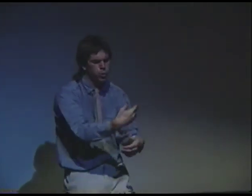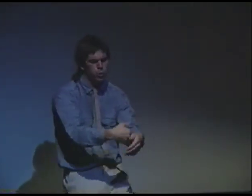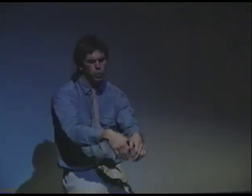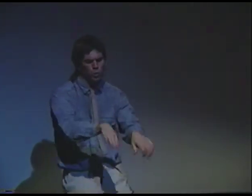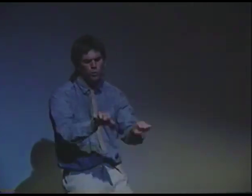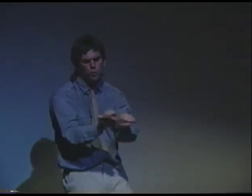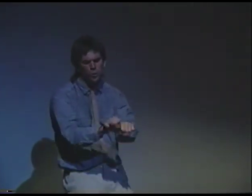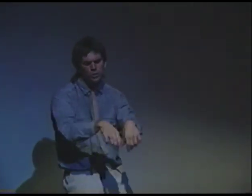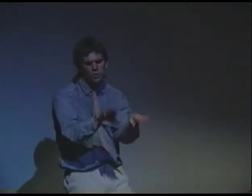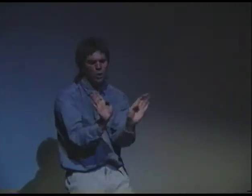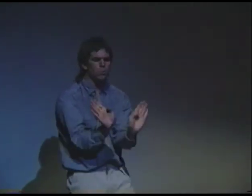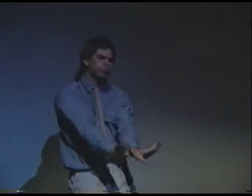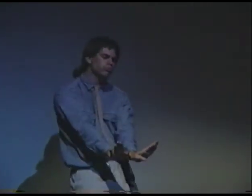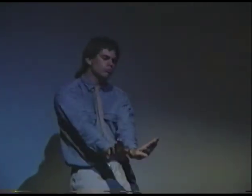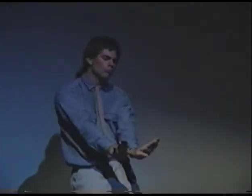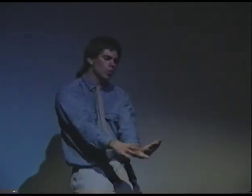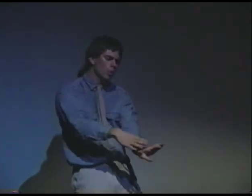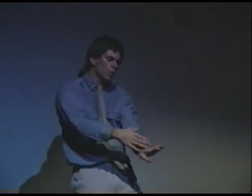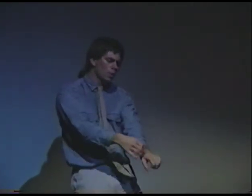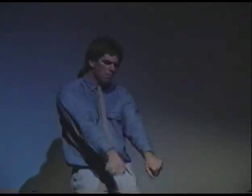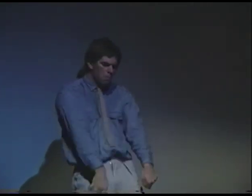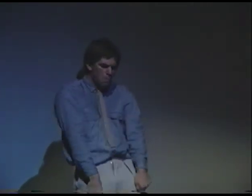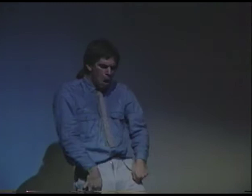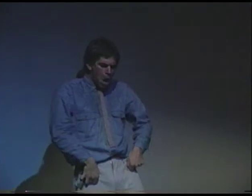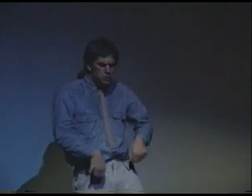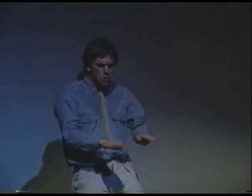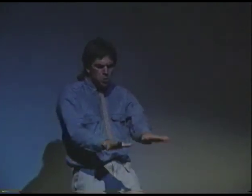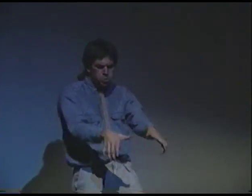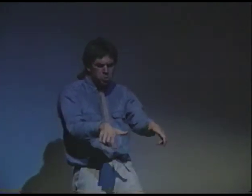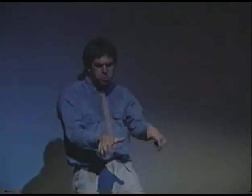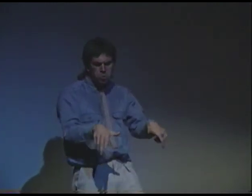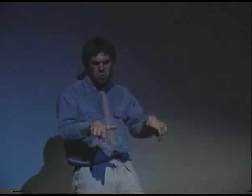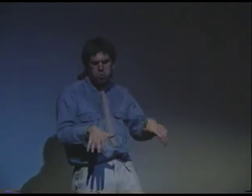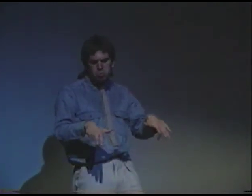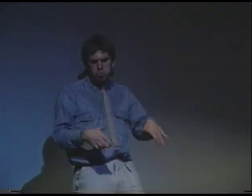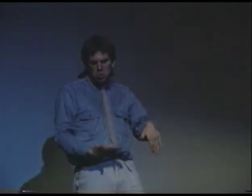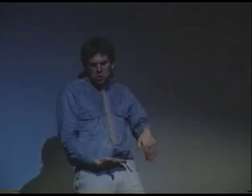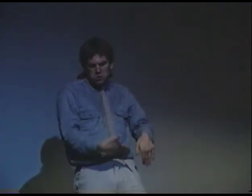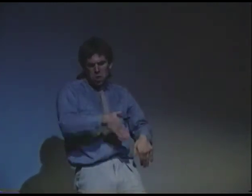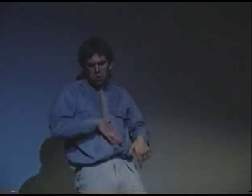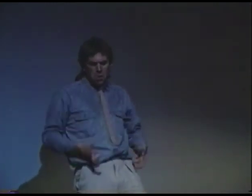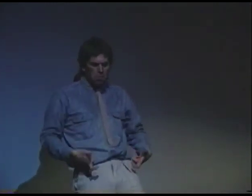surrounding a pair of shoes, pants leaning